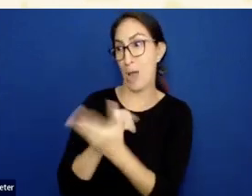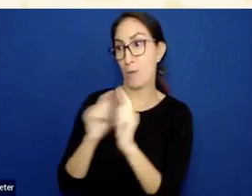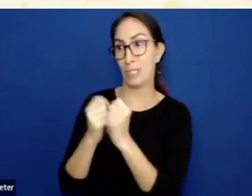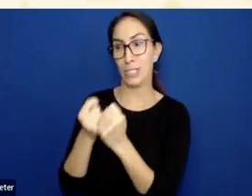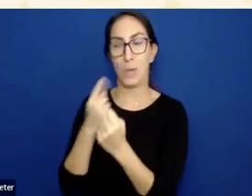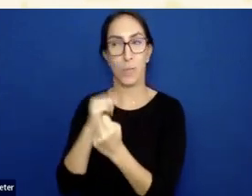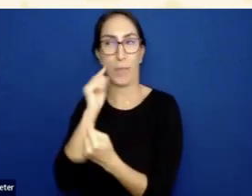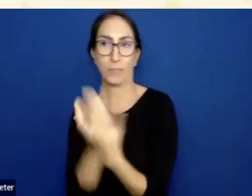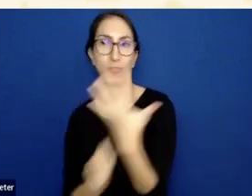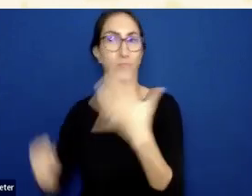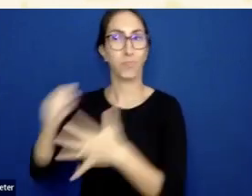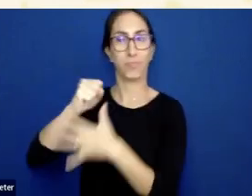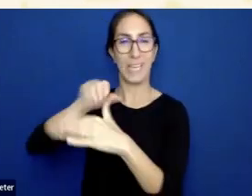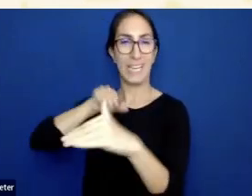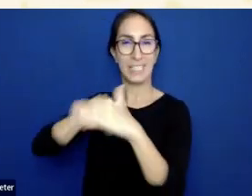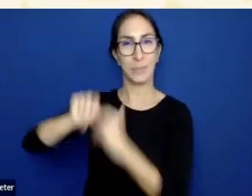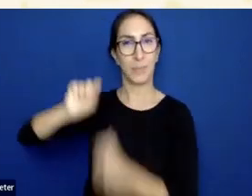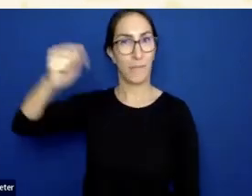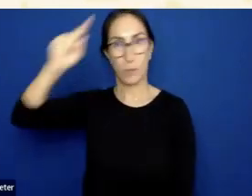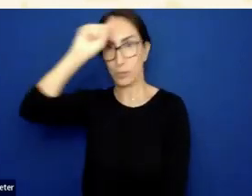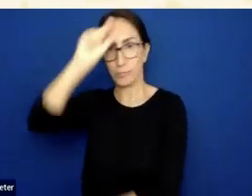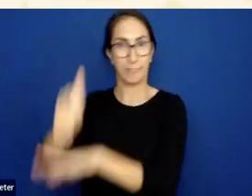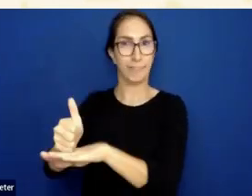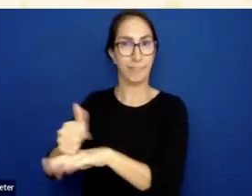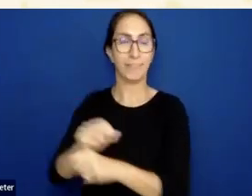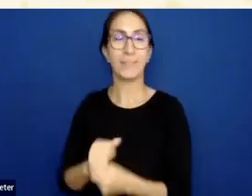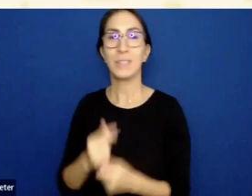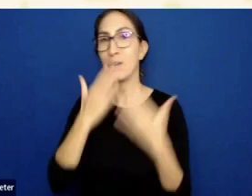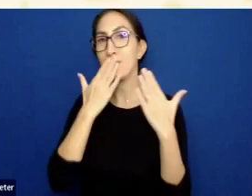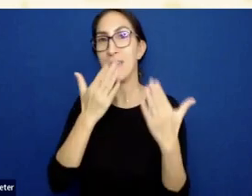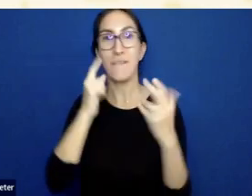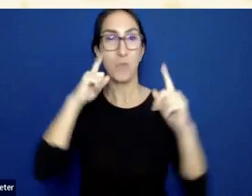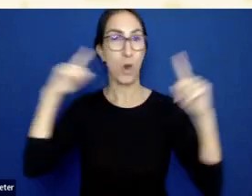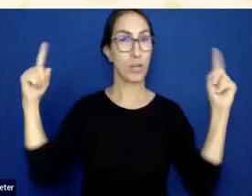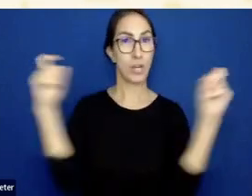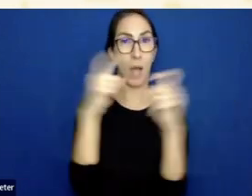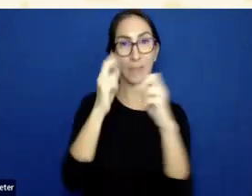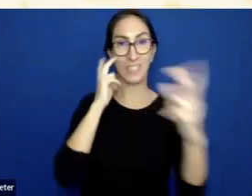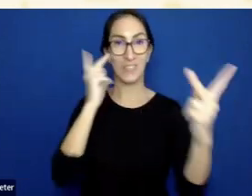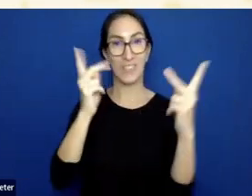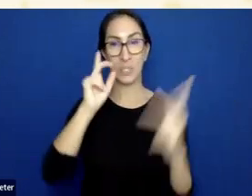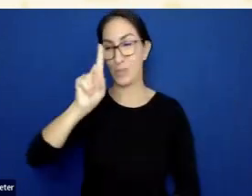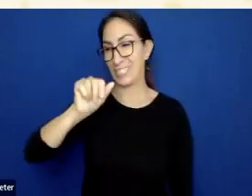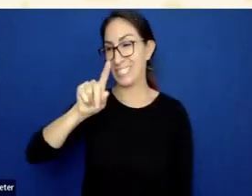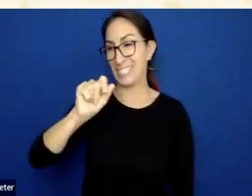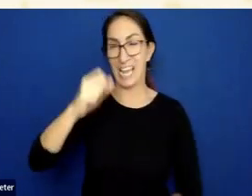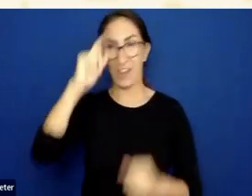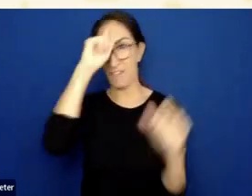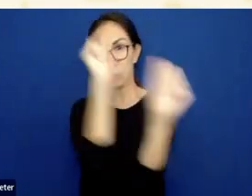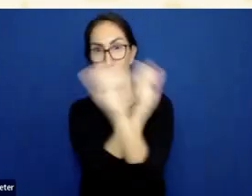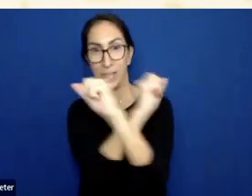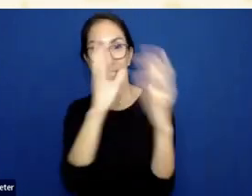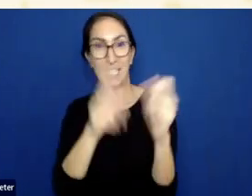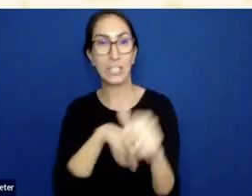Thank you all so much for joining us for Complex Data Visualizations and the Accessibility Phenomena, with Merary Alvarado.